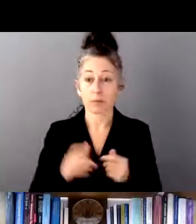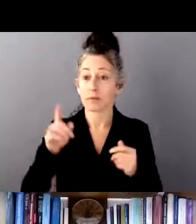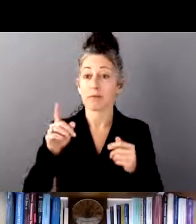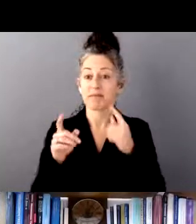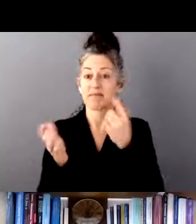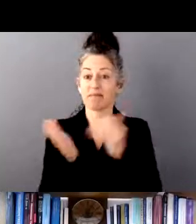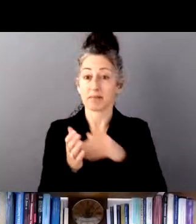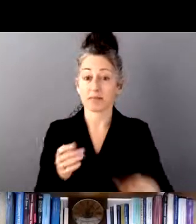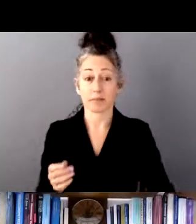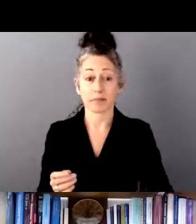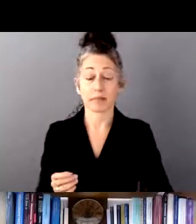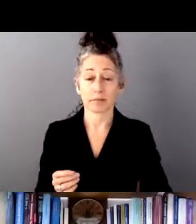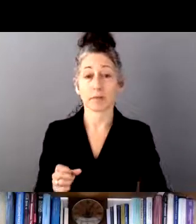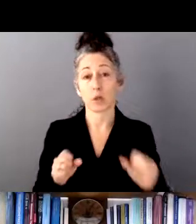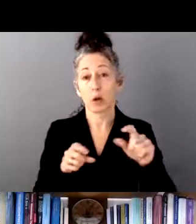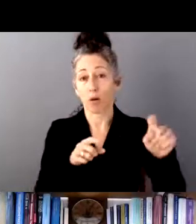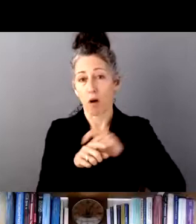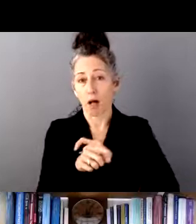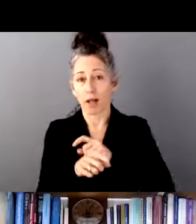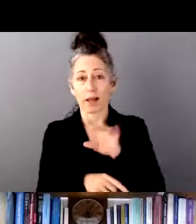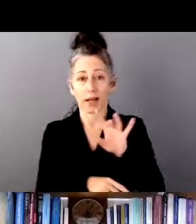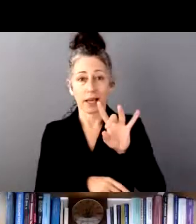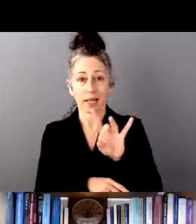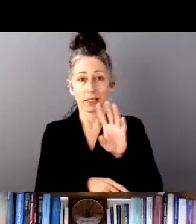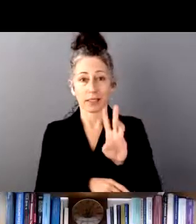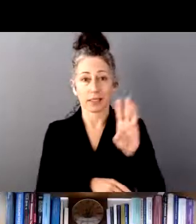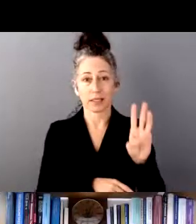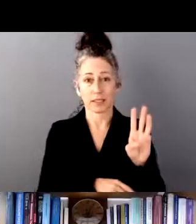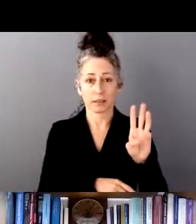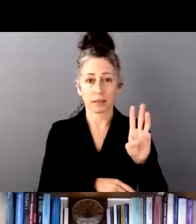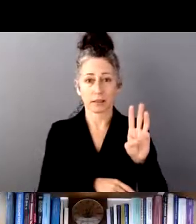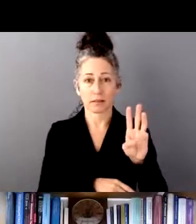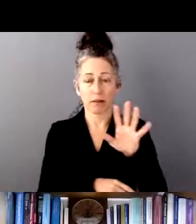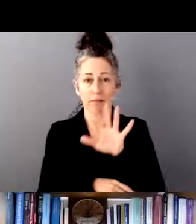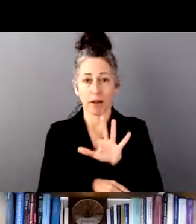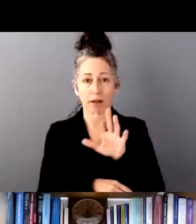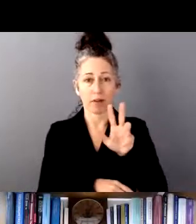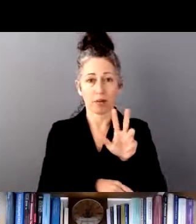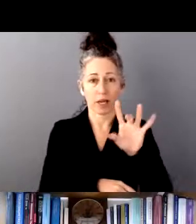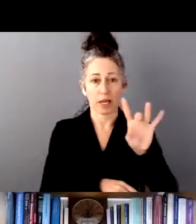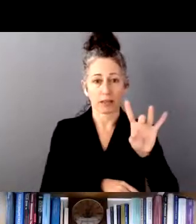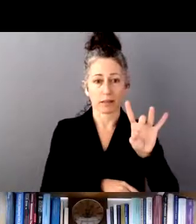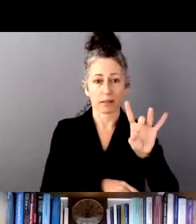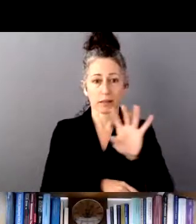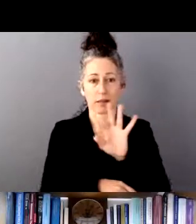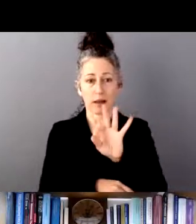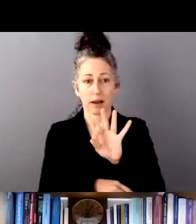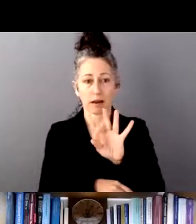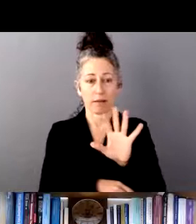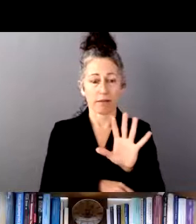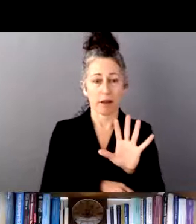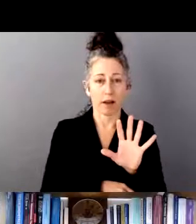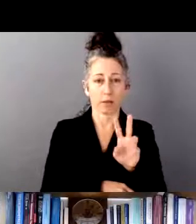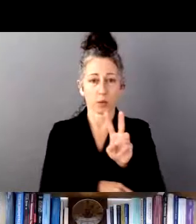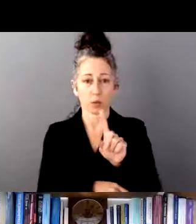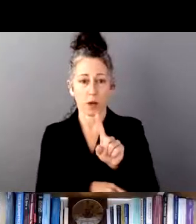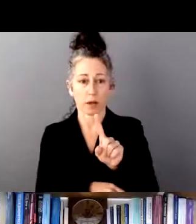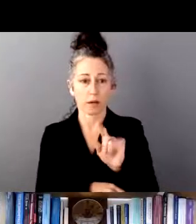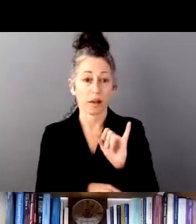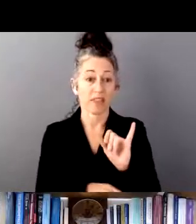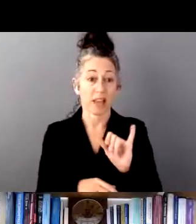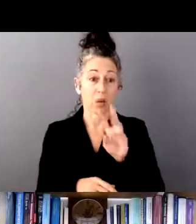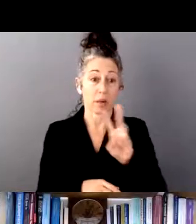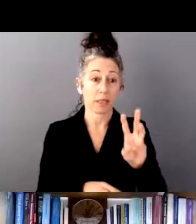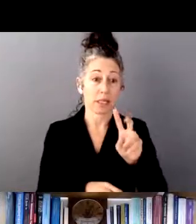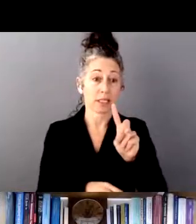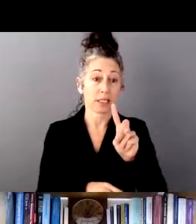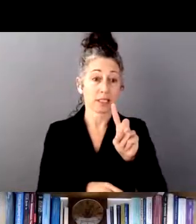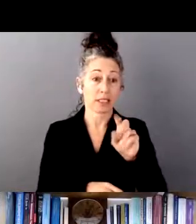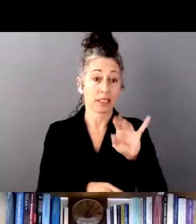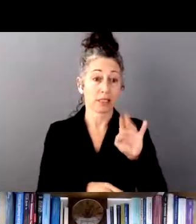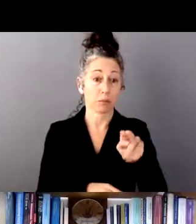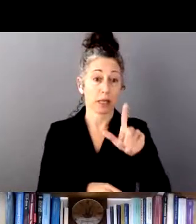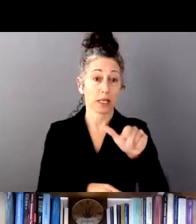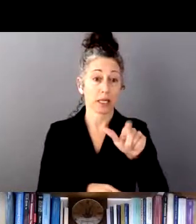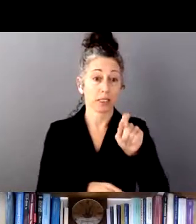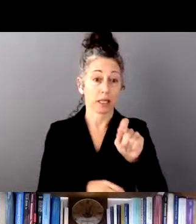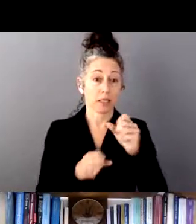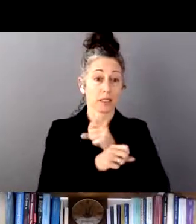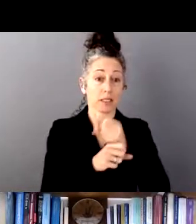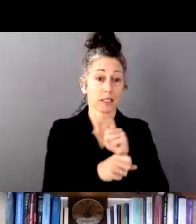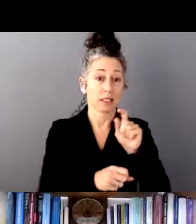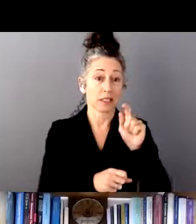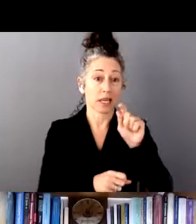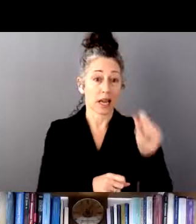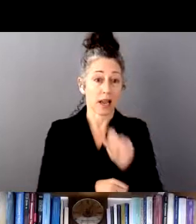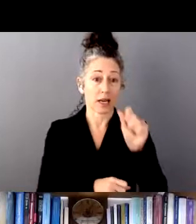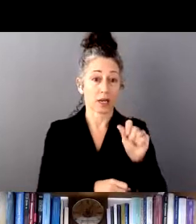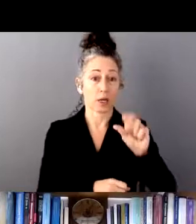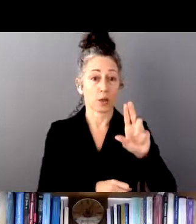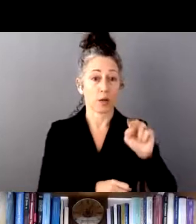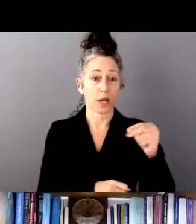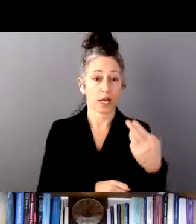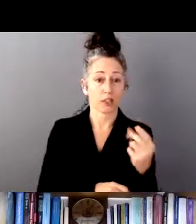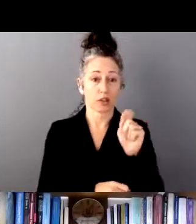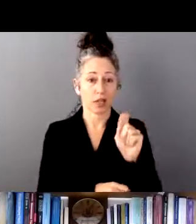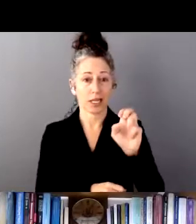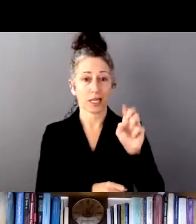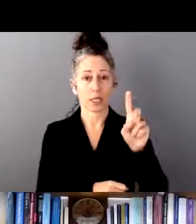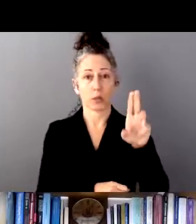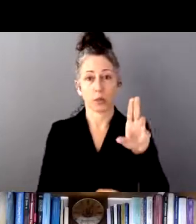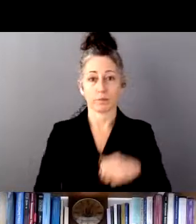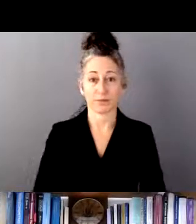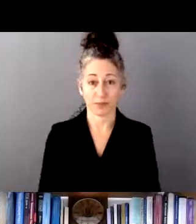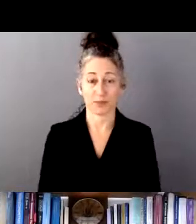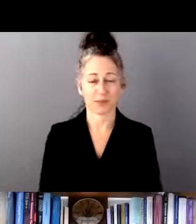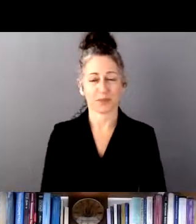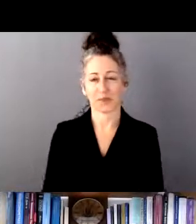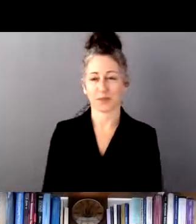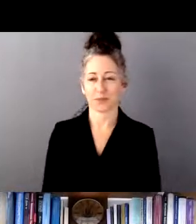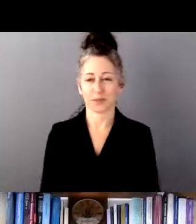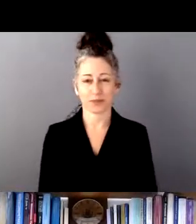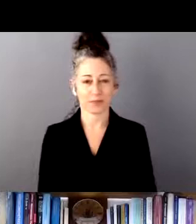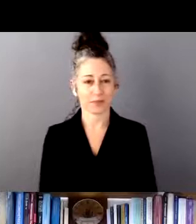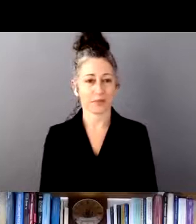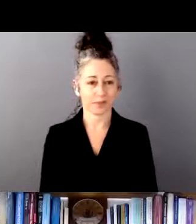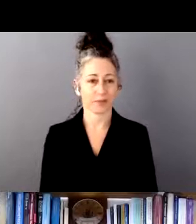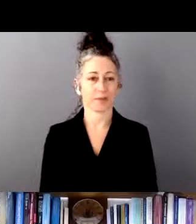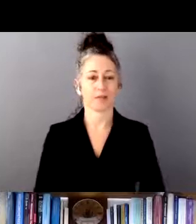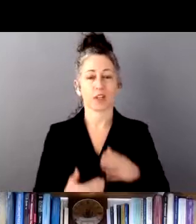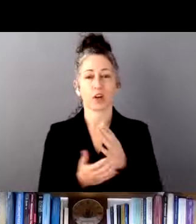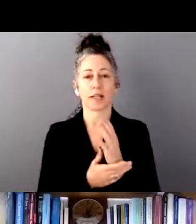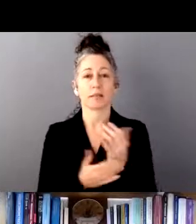goes accordingly, we should have about 15 minutes to do some open Q&A. If you have any questions, you can follow up after the webinar. You can e-mail us at disability.statistics@unh.edu or, just waiting for ASL. Or you can call us at 866-538-9521 for more information.